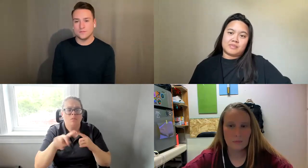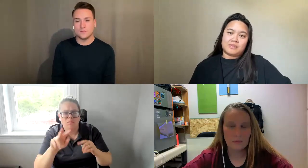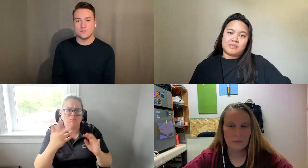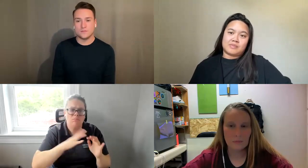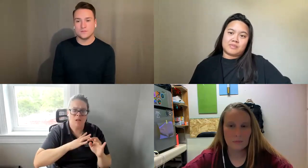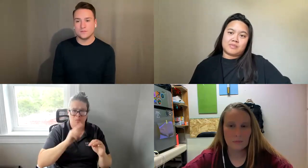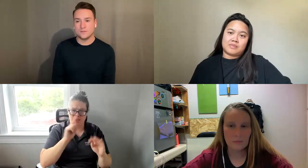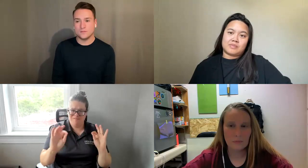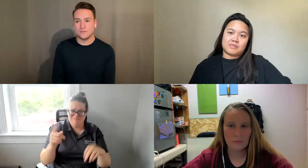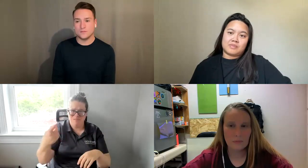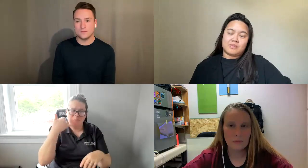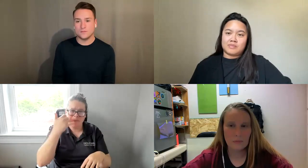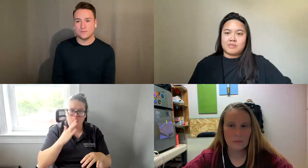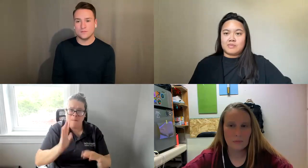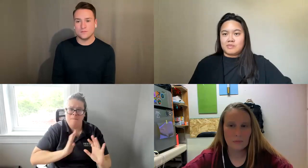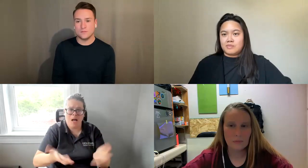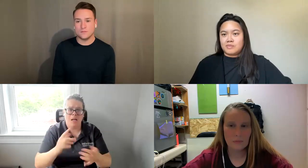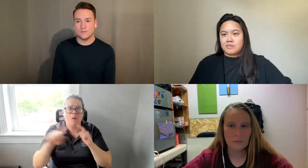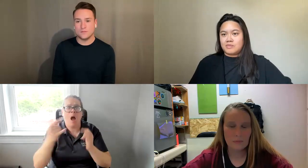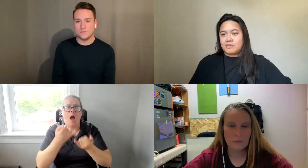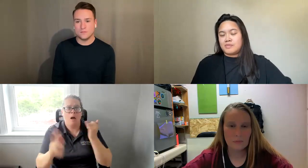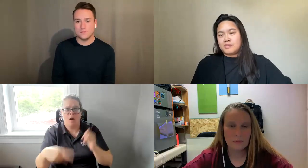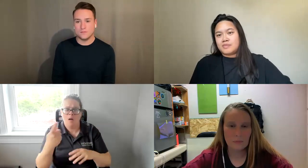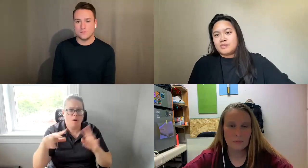So I always appreciate who was willing to take that extra step.